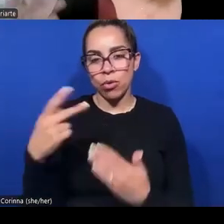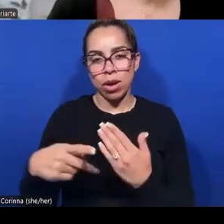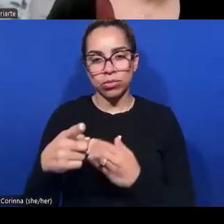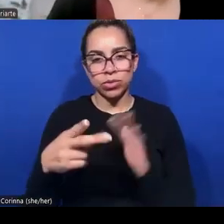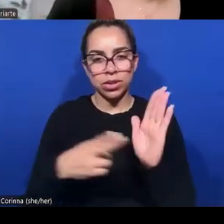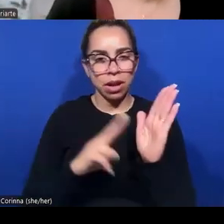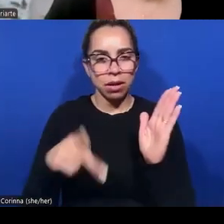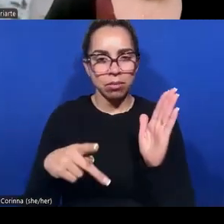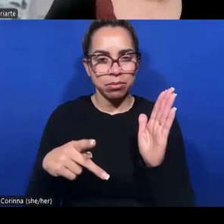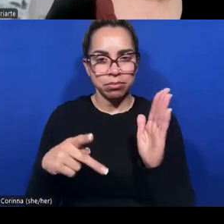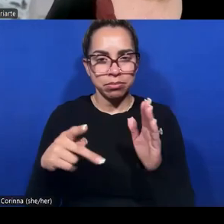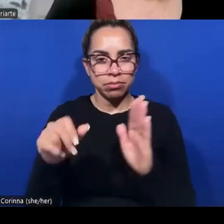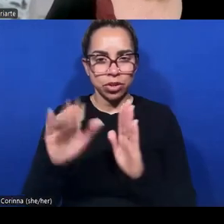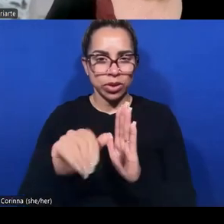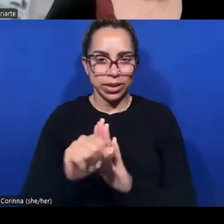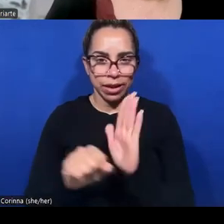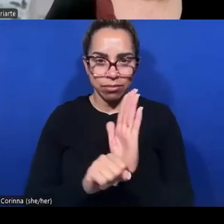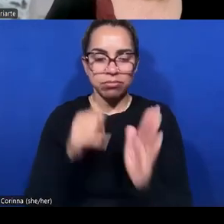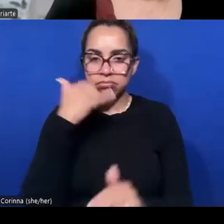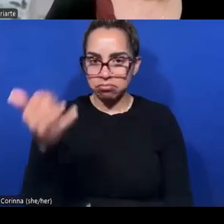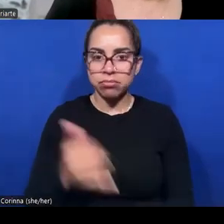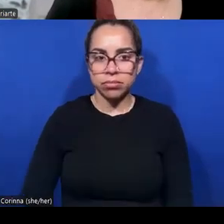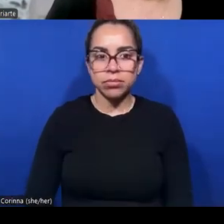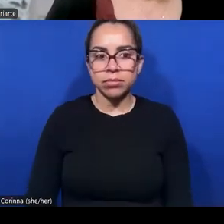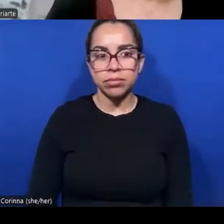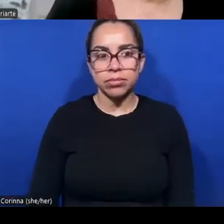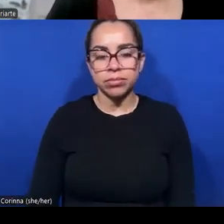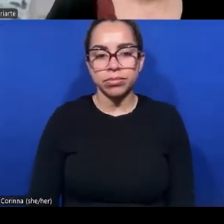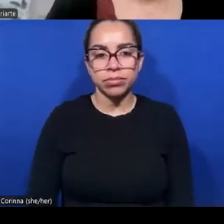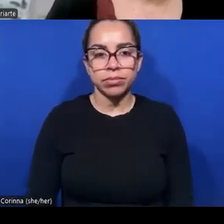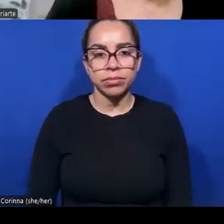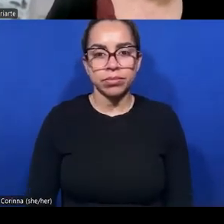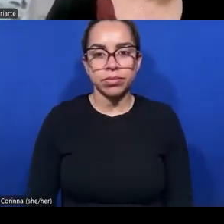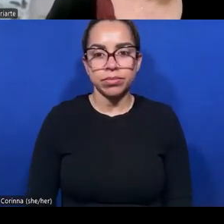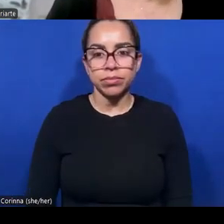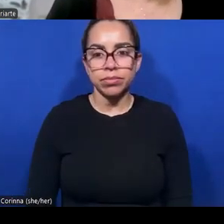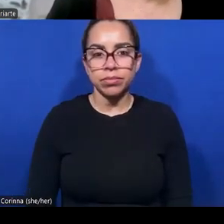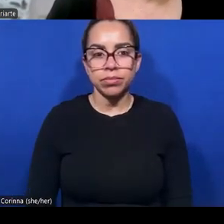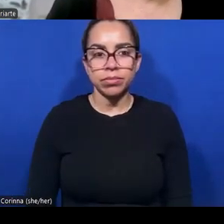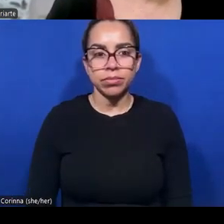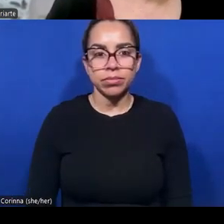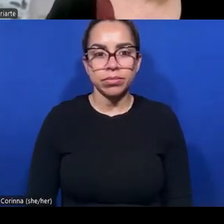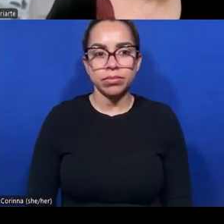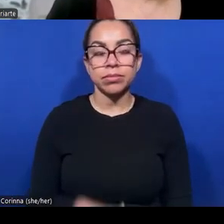call them. So let's go on to the next one.